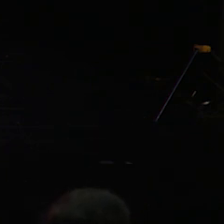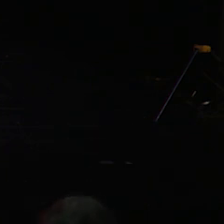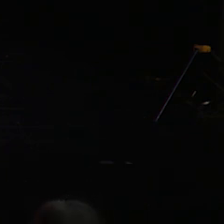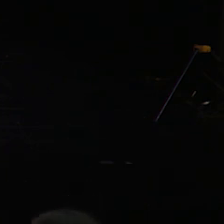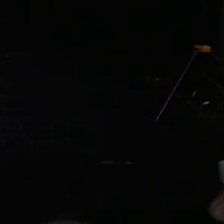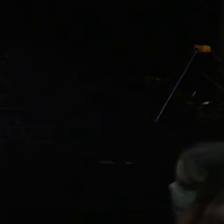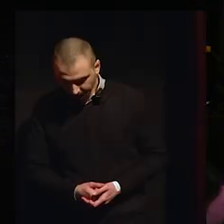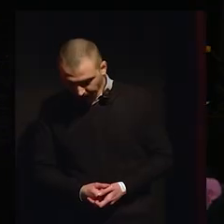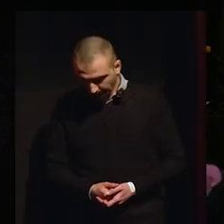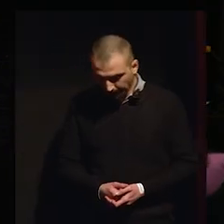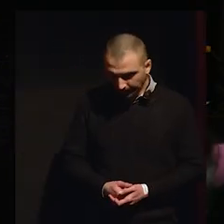How are you?